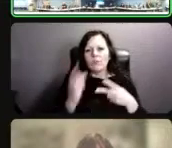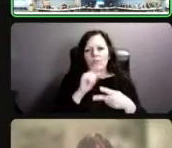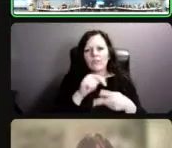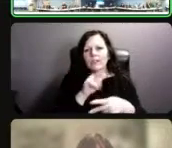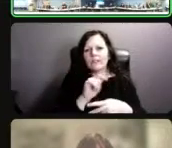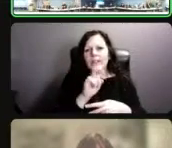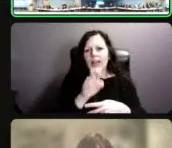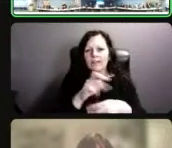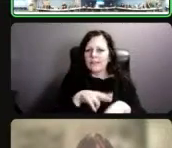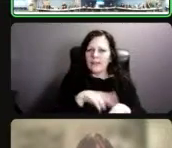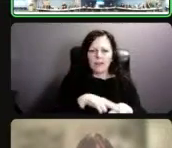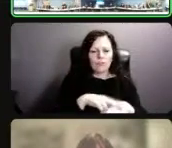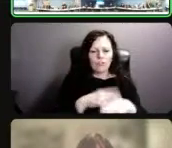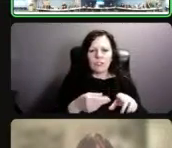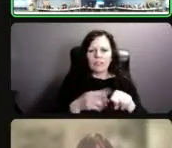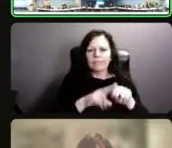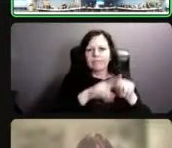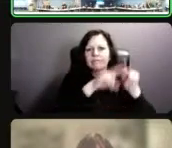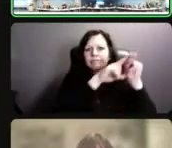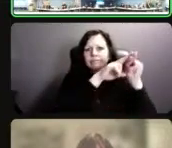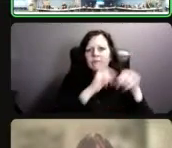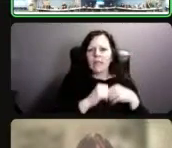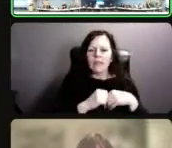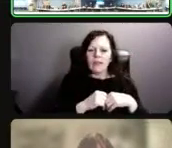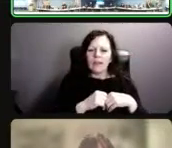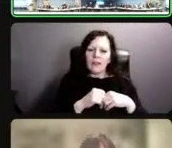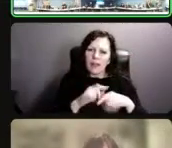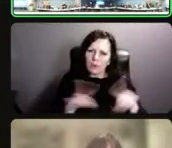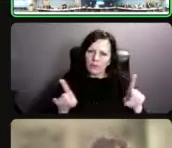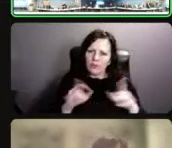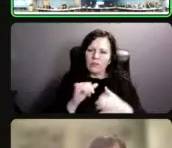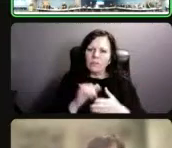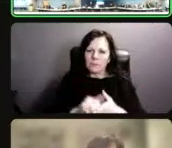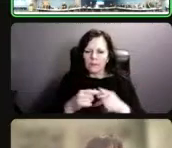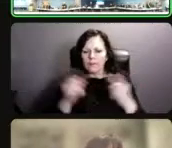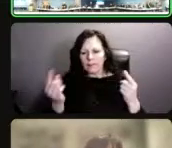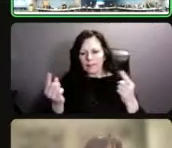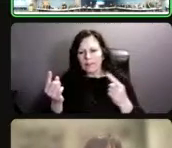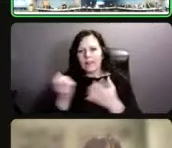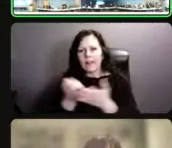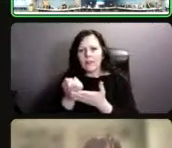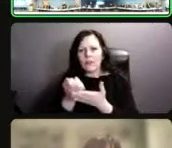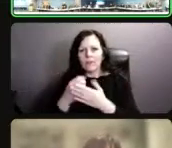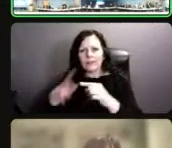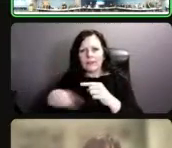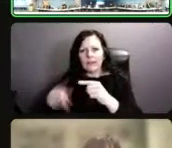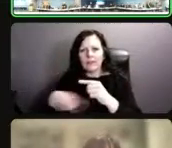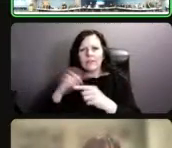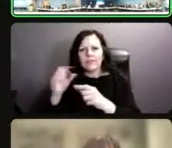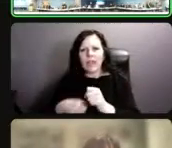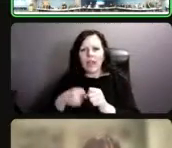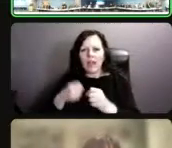ASSESSED VALUENCREASES AS SALEM CONTINS TO GRO. THAT'S AN OPTION FOR THIS TAX